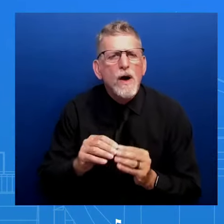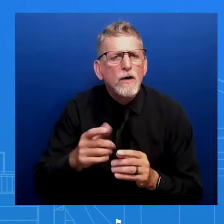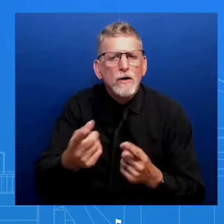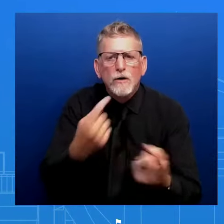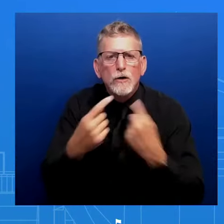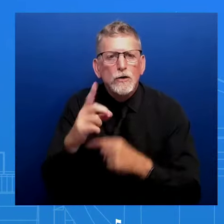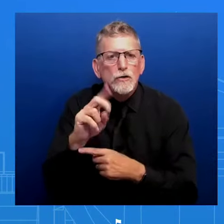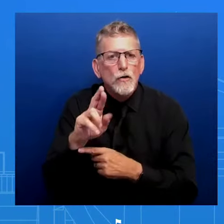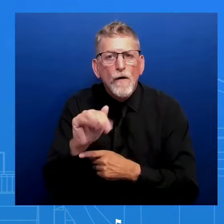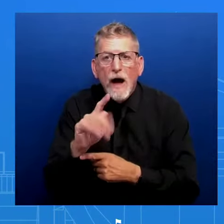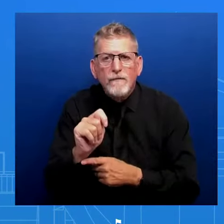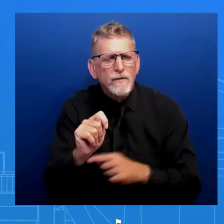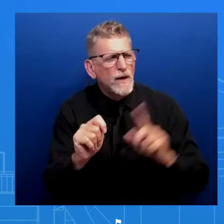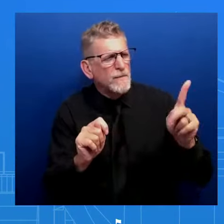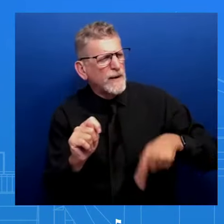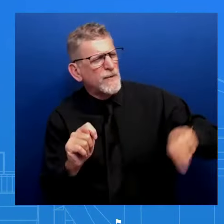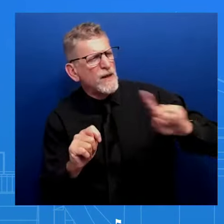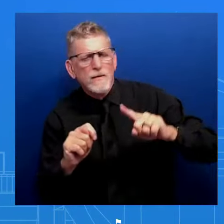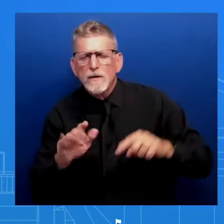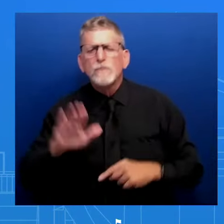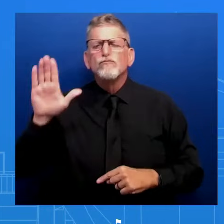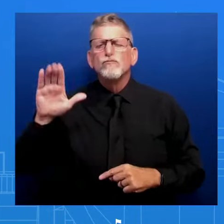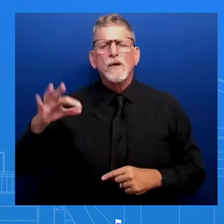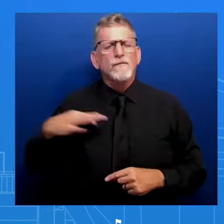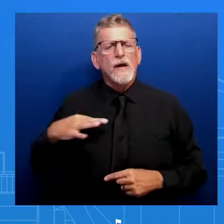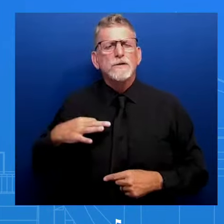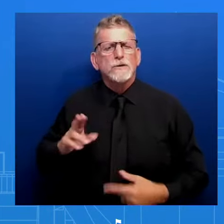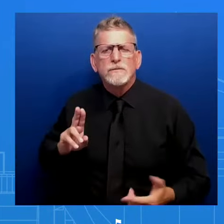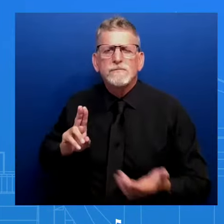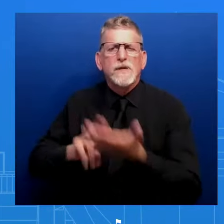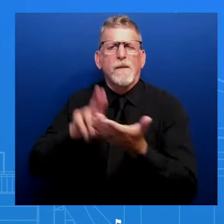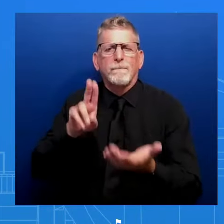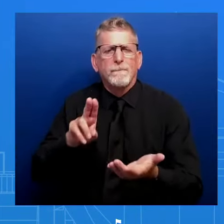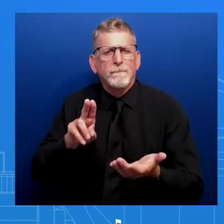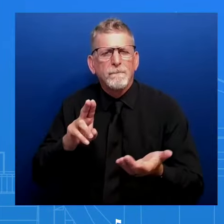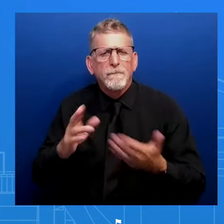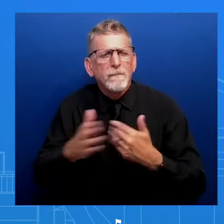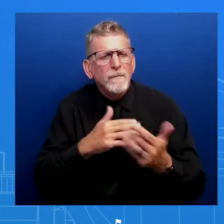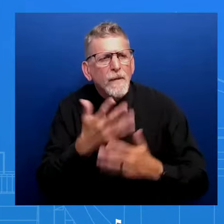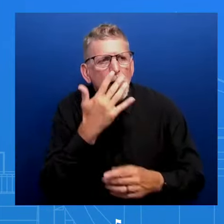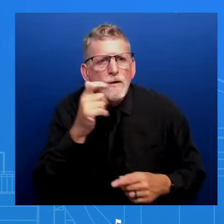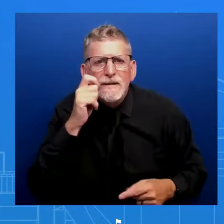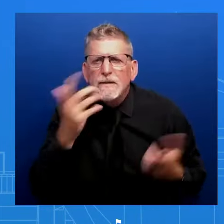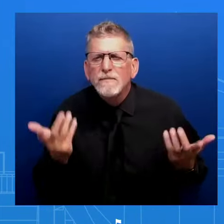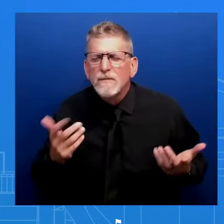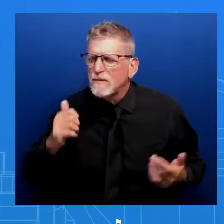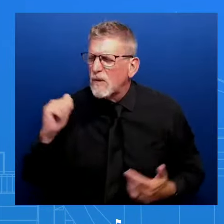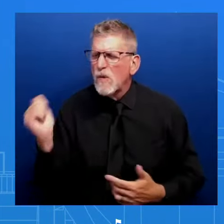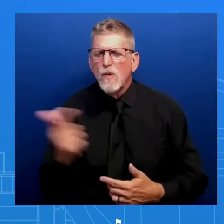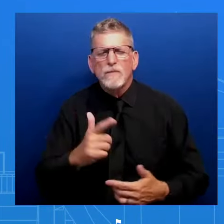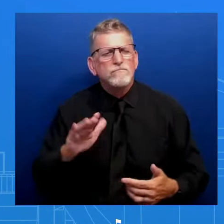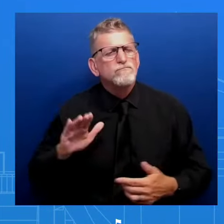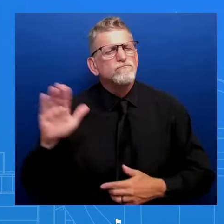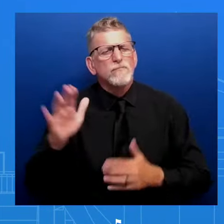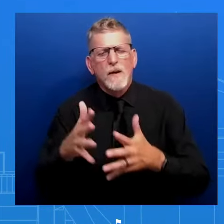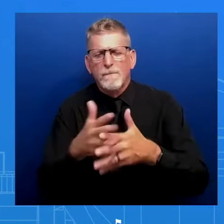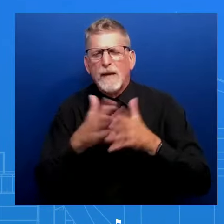So I hope it is an opportunity for all Americans to recognize that all Americans who have served this country